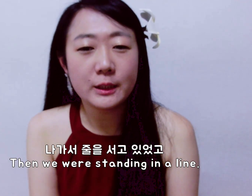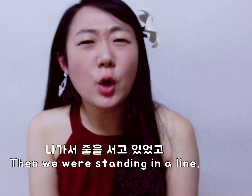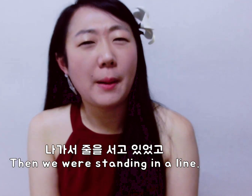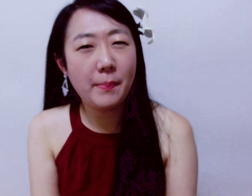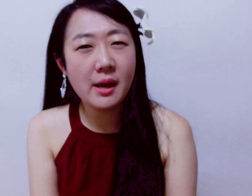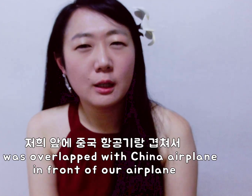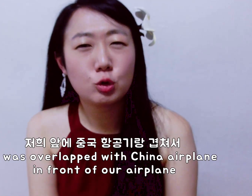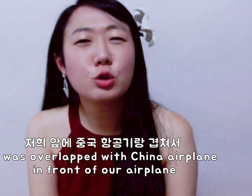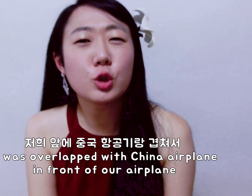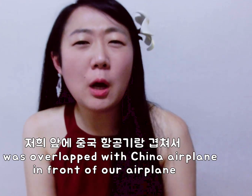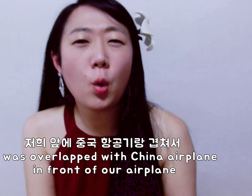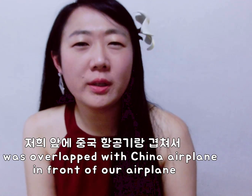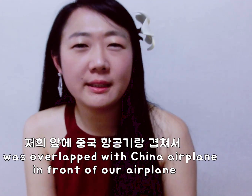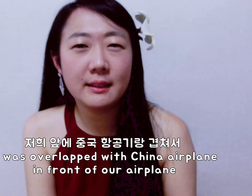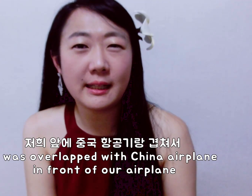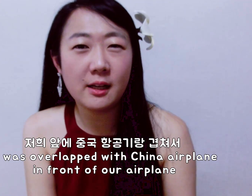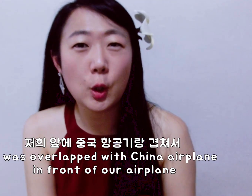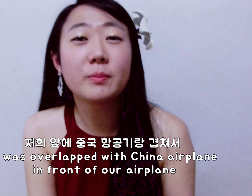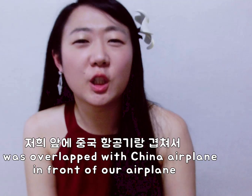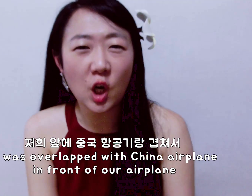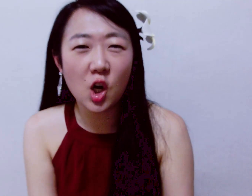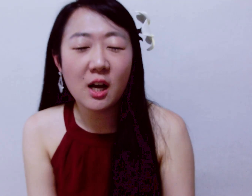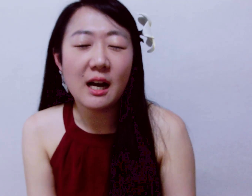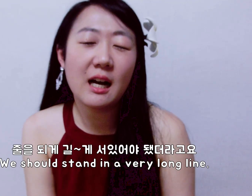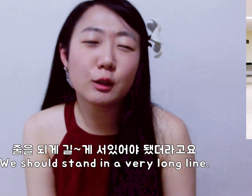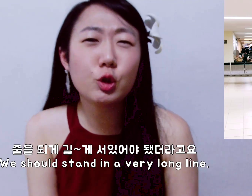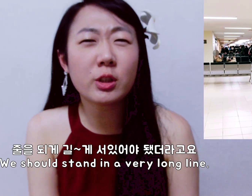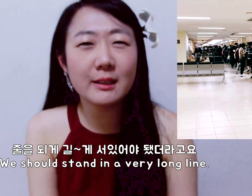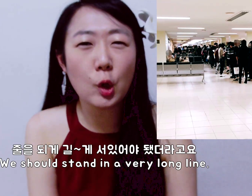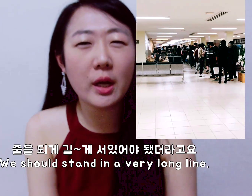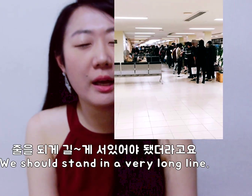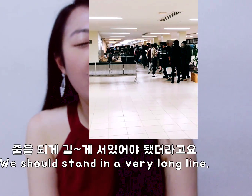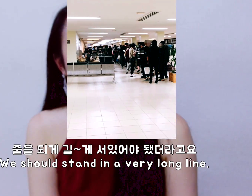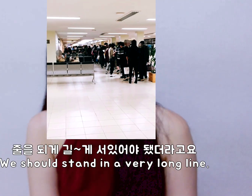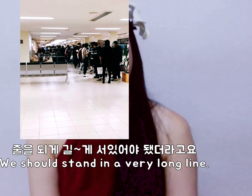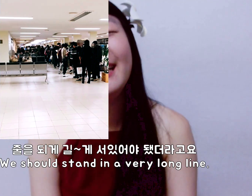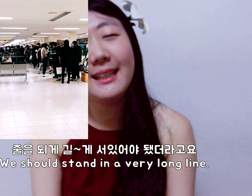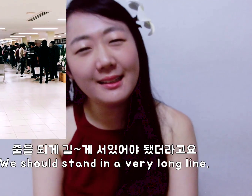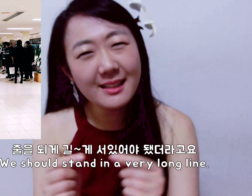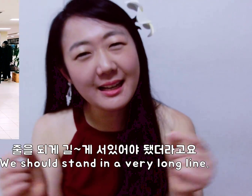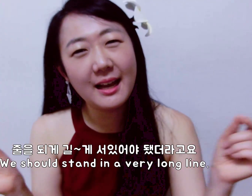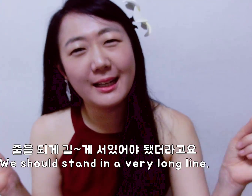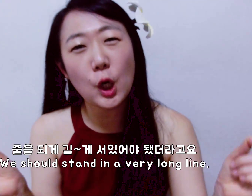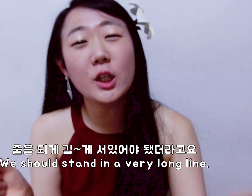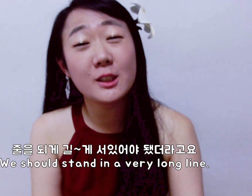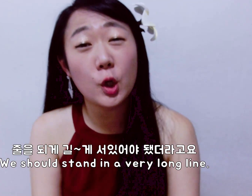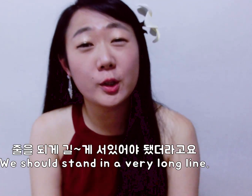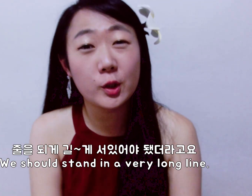armrest and back of a chair which you used to original position.